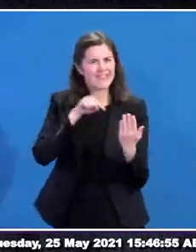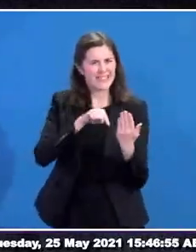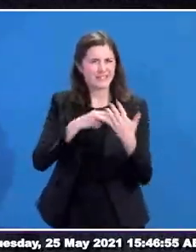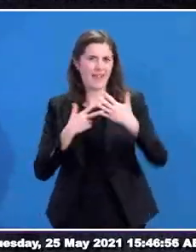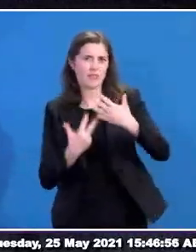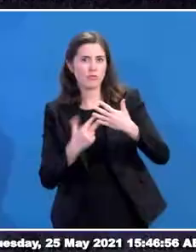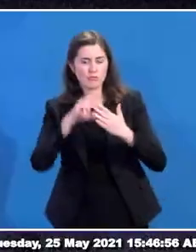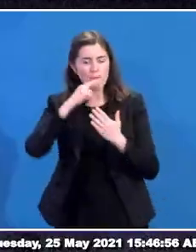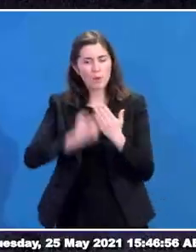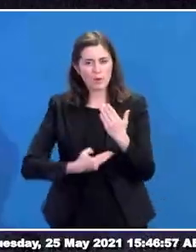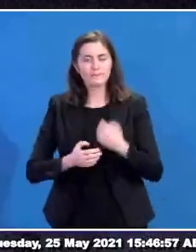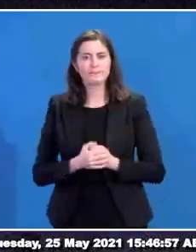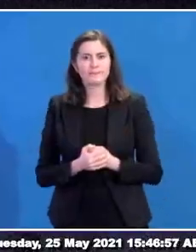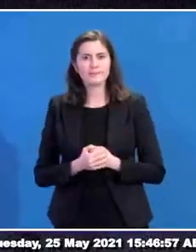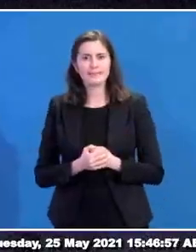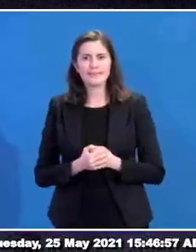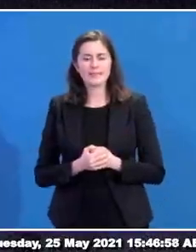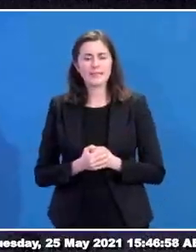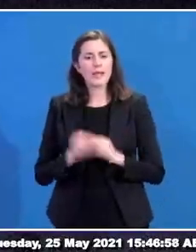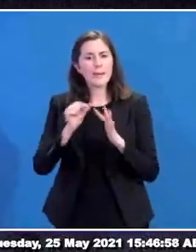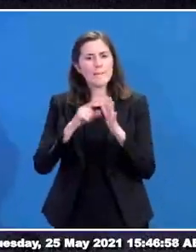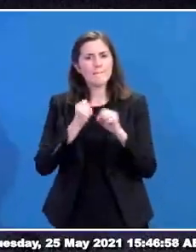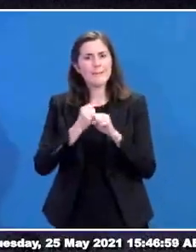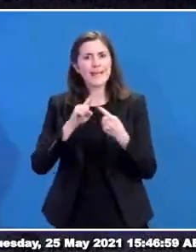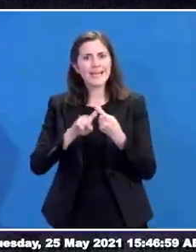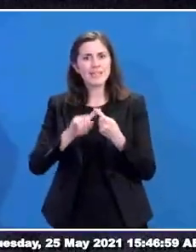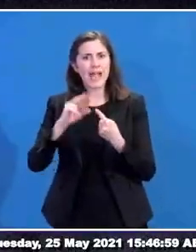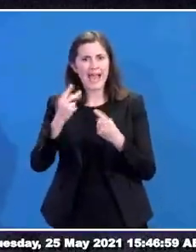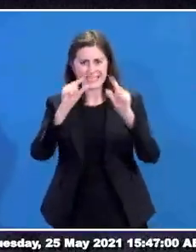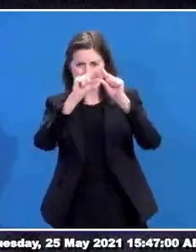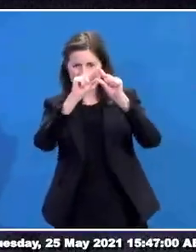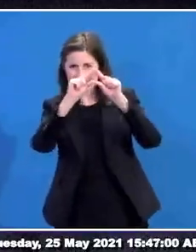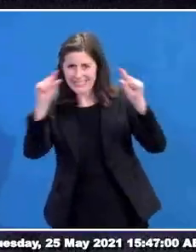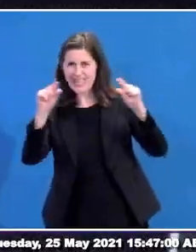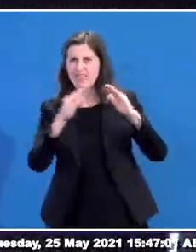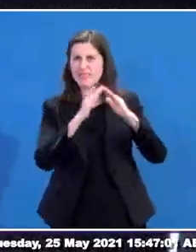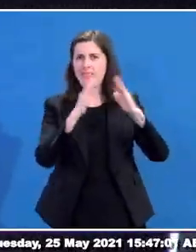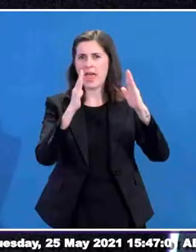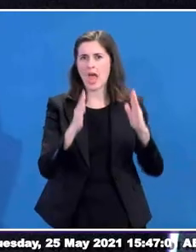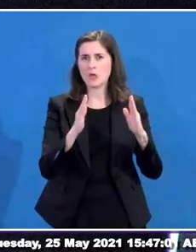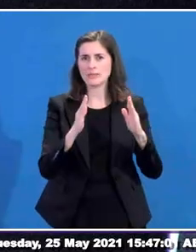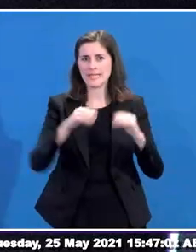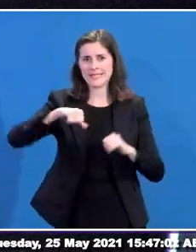You have a heading there on page eight "House Staff Dynamics". Do you see that? MS PIAUD: Yes.